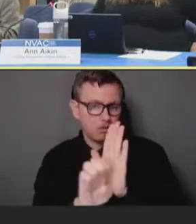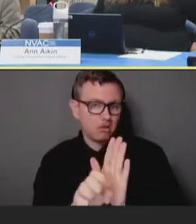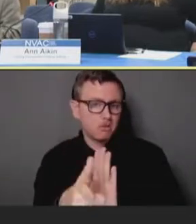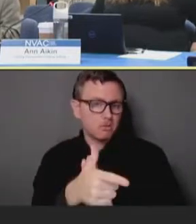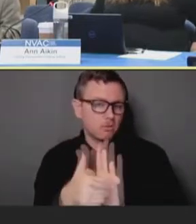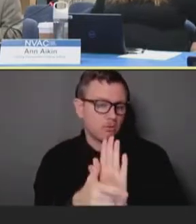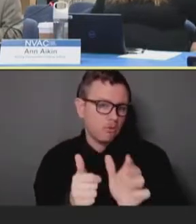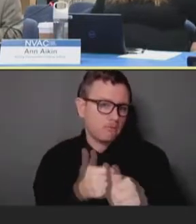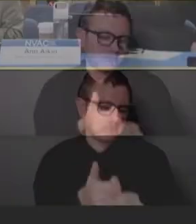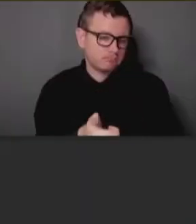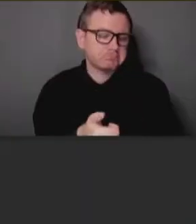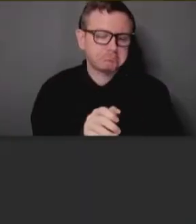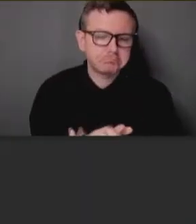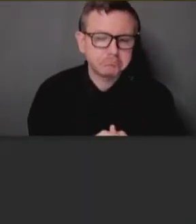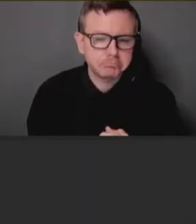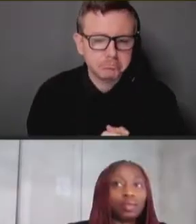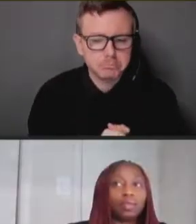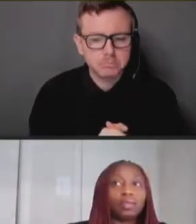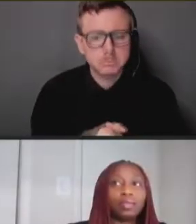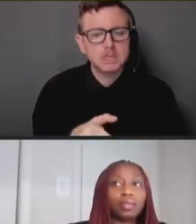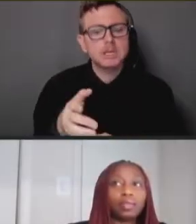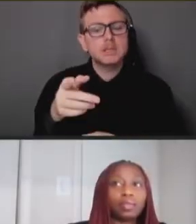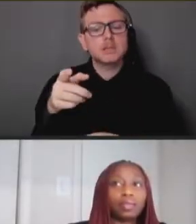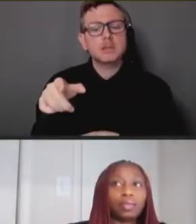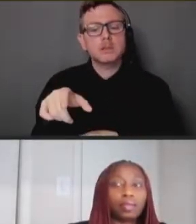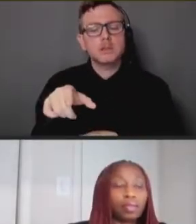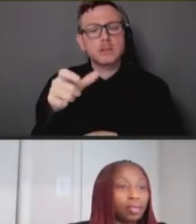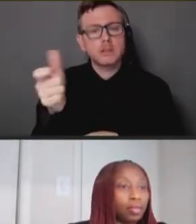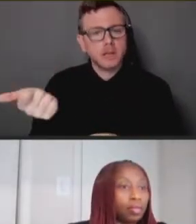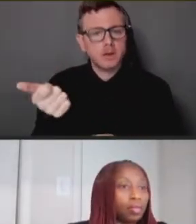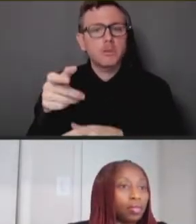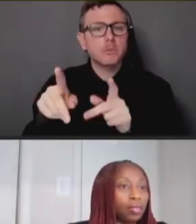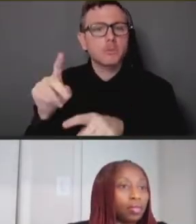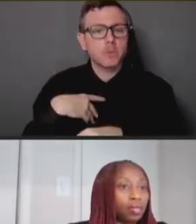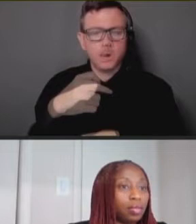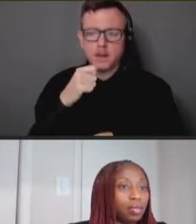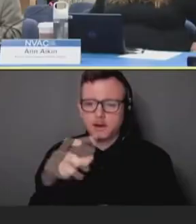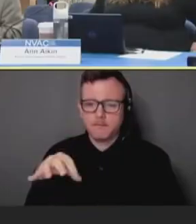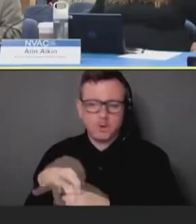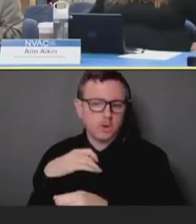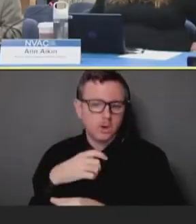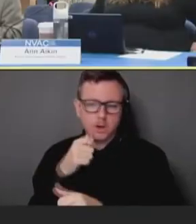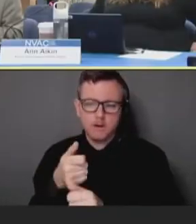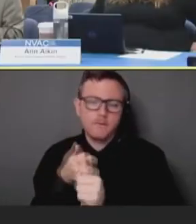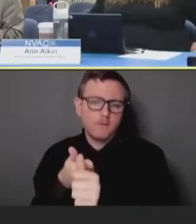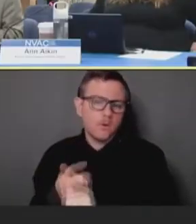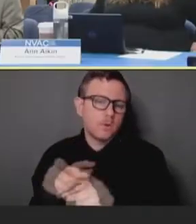The liaison representatives are non-voting members of the advisory council and are not subject to the same FACA rules as the voting members.